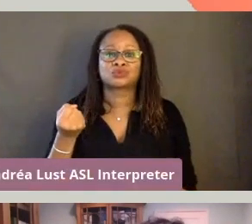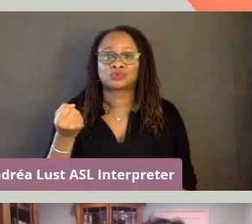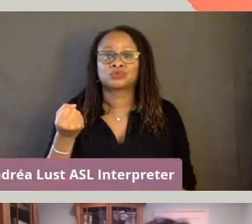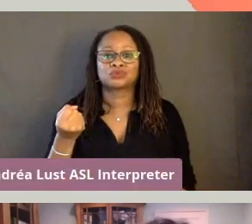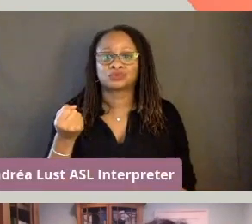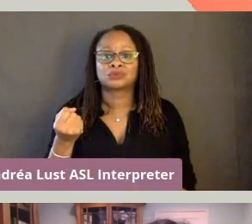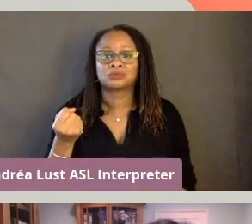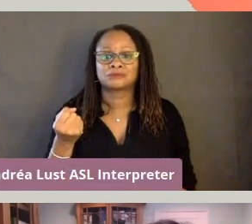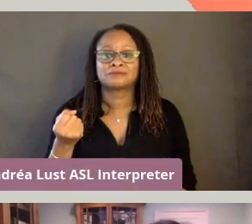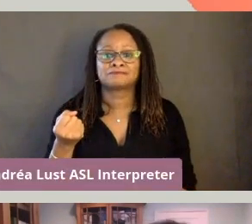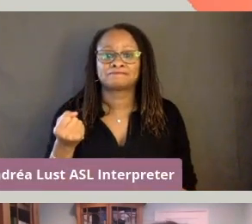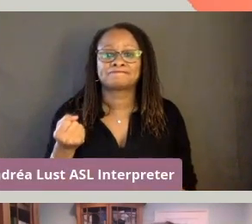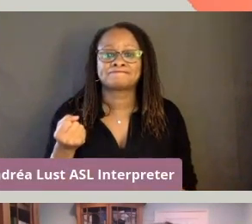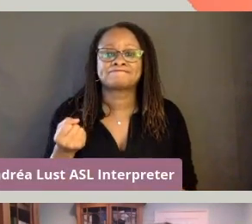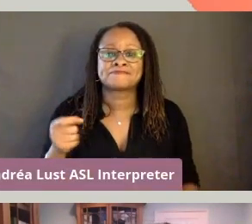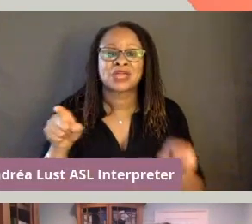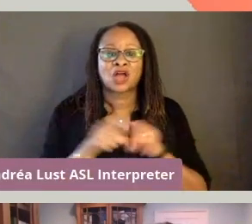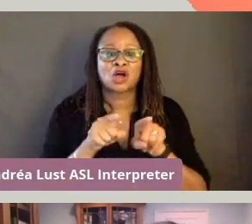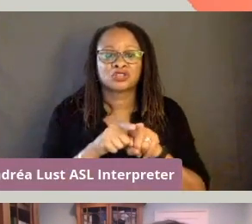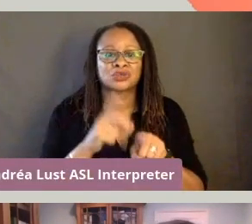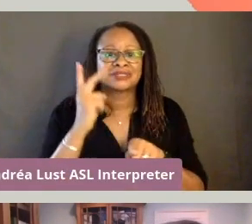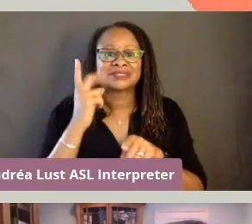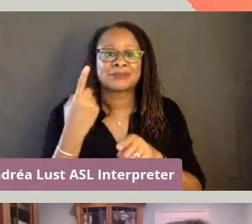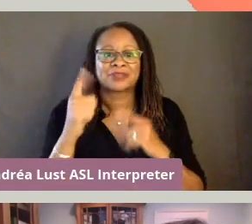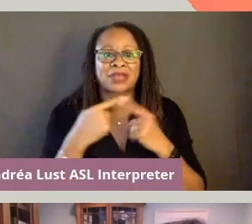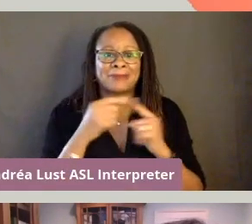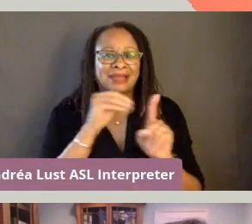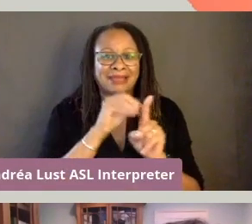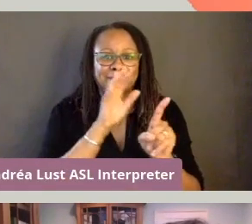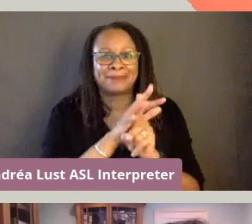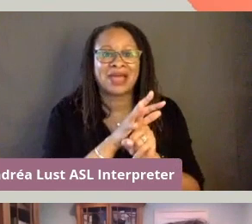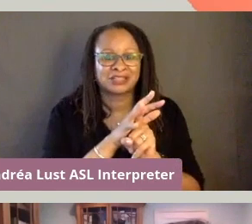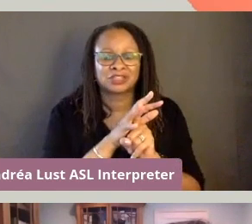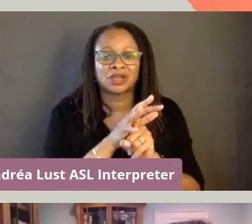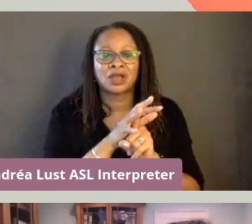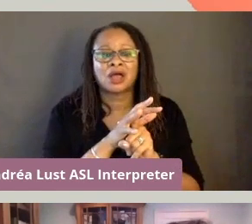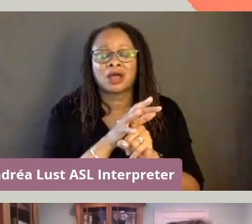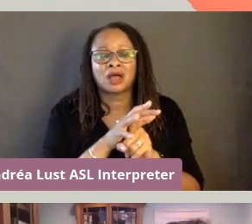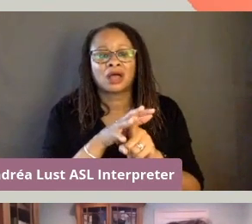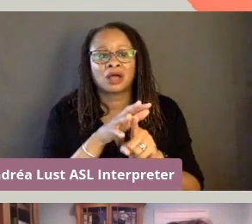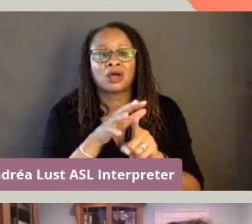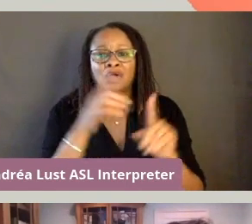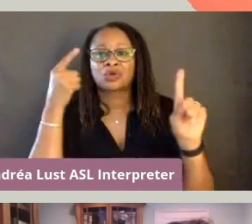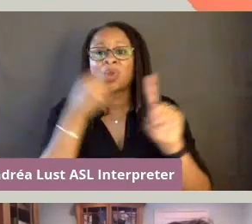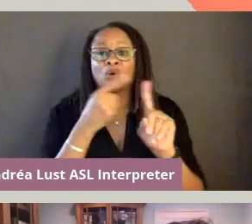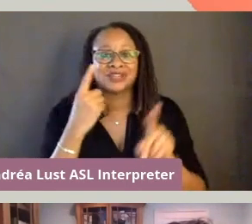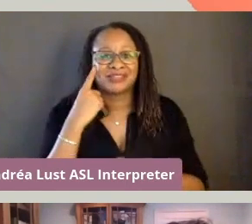I see there's also something about impact goal so I'm gonna just bleed over that line for a minute. I think that one of the things